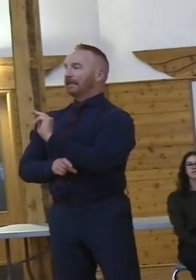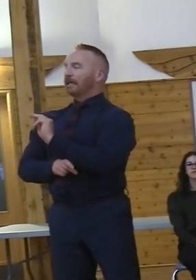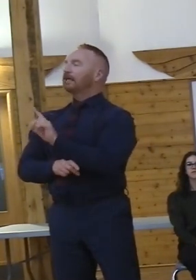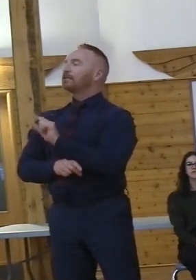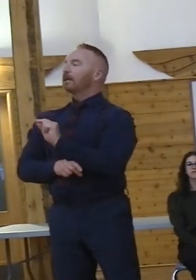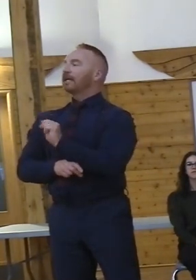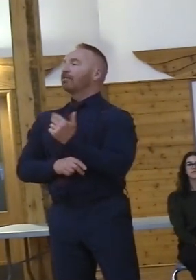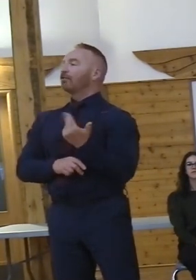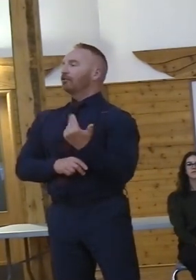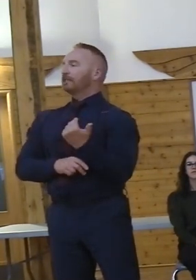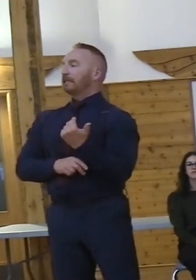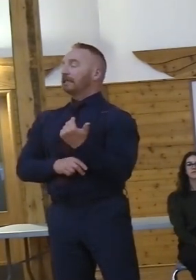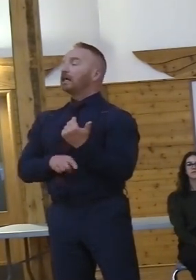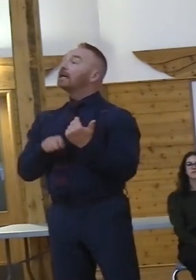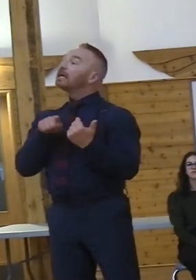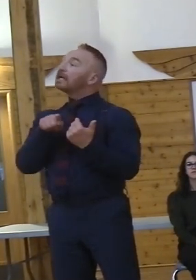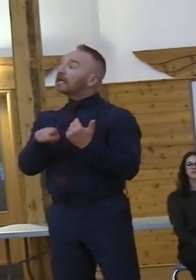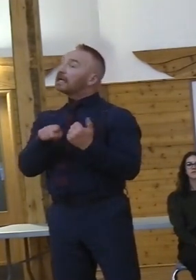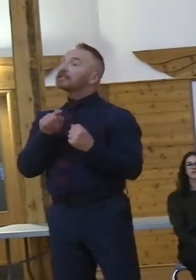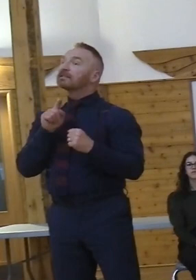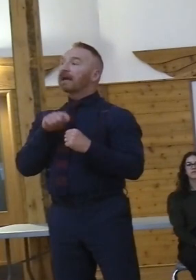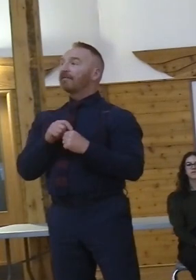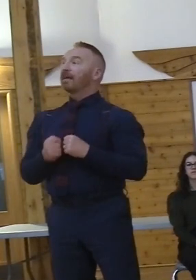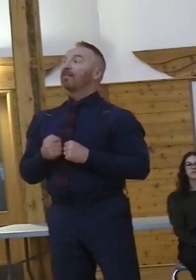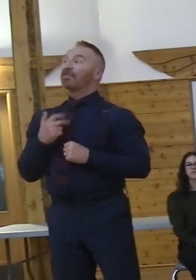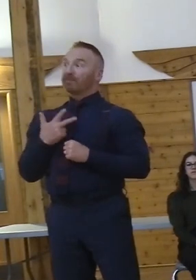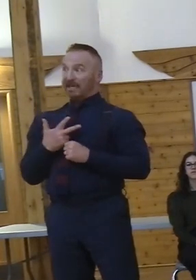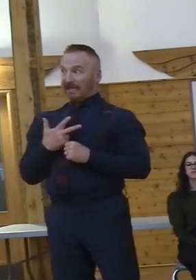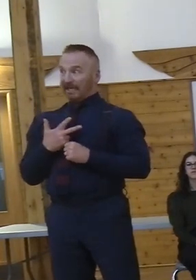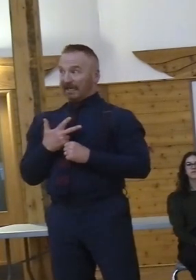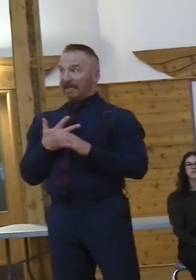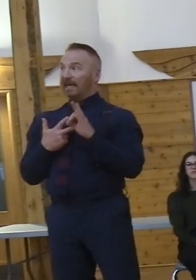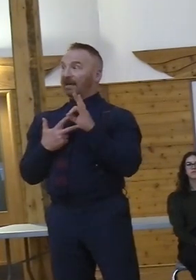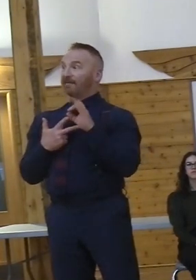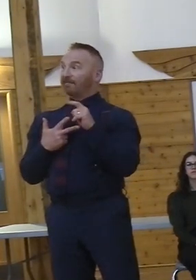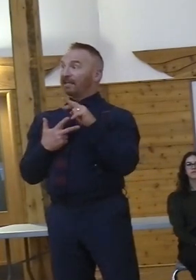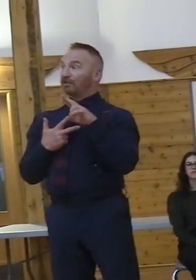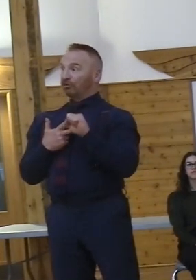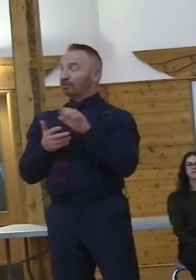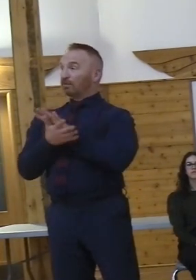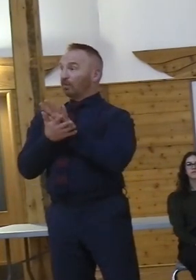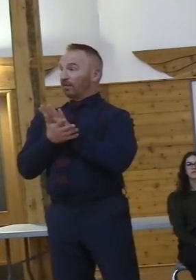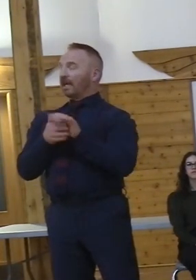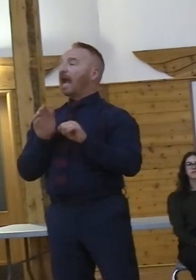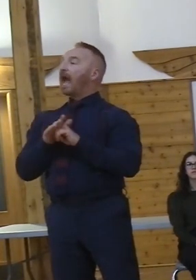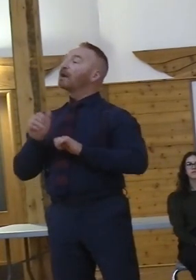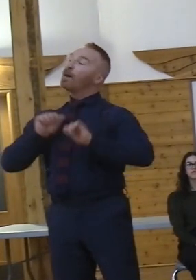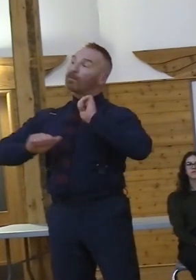He has also written three feature screenplays and has performed at Live at the End of the.